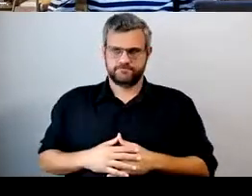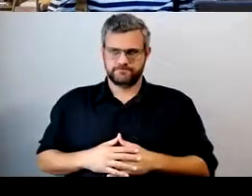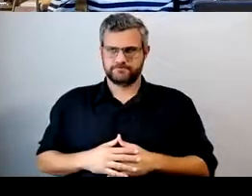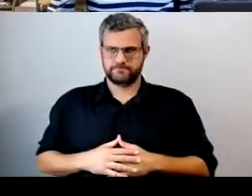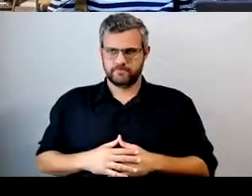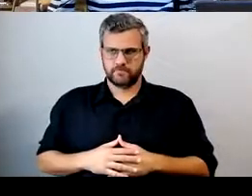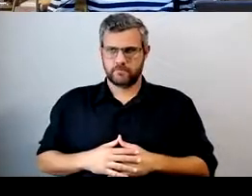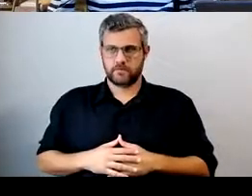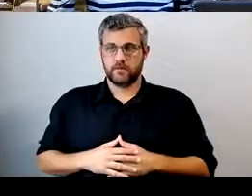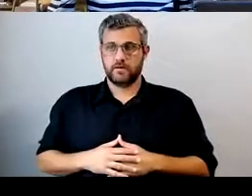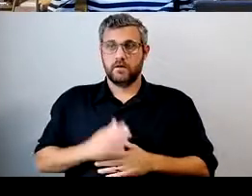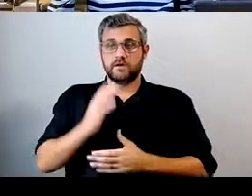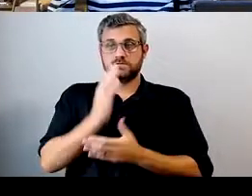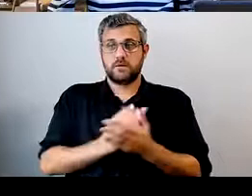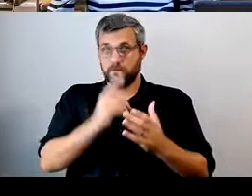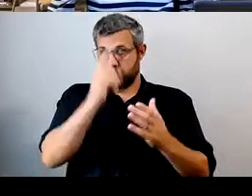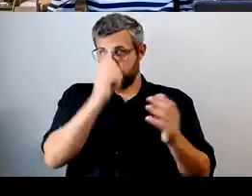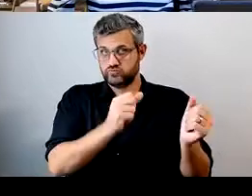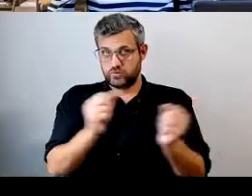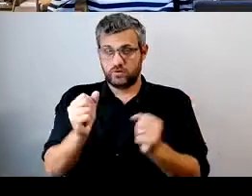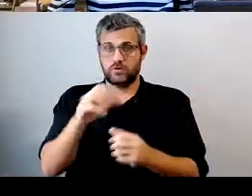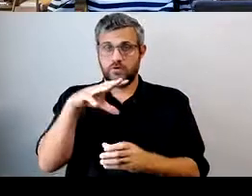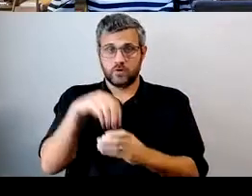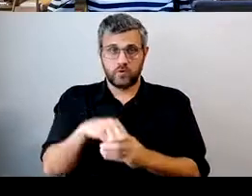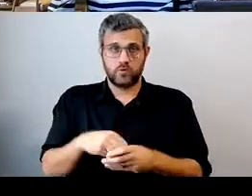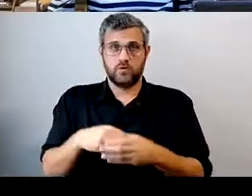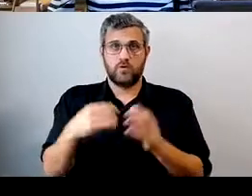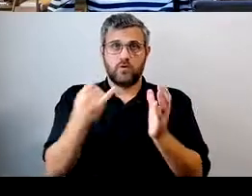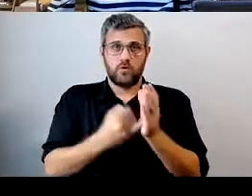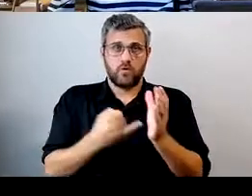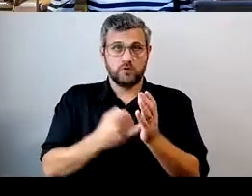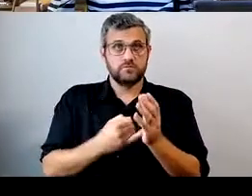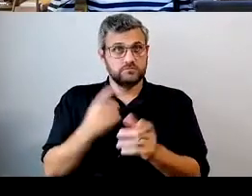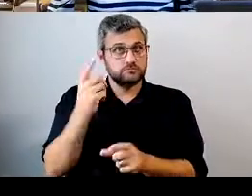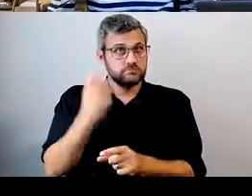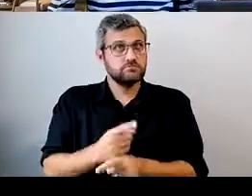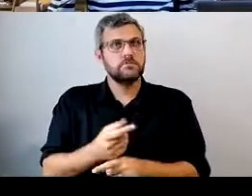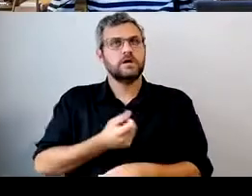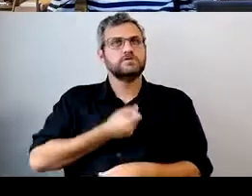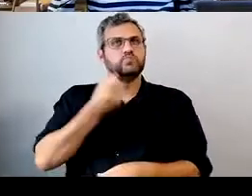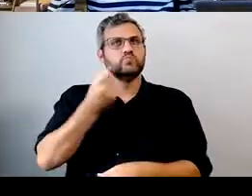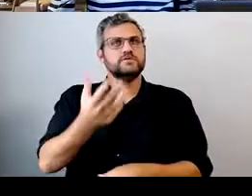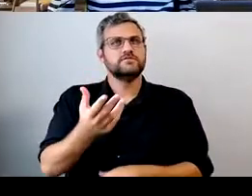So some of these strategies include things like art, right? That's an expressive mode,